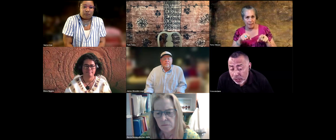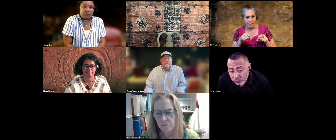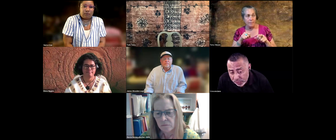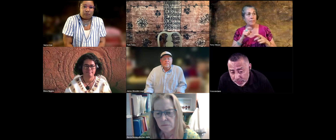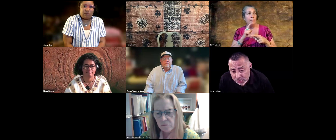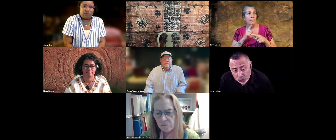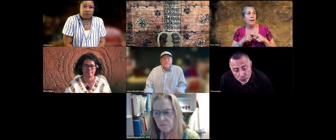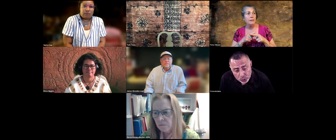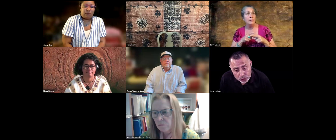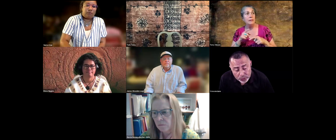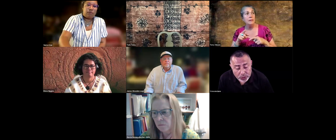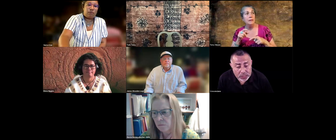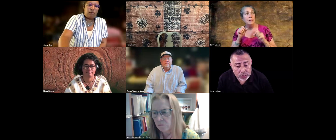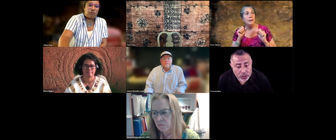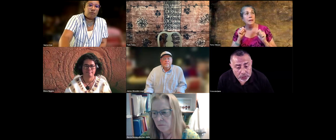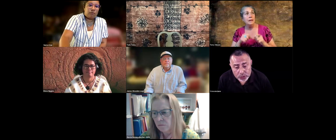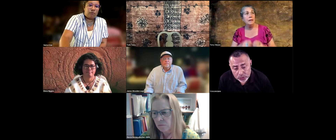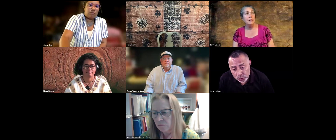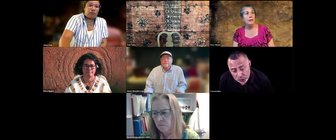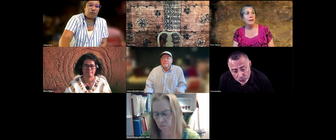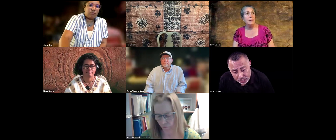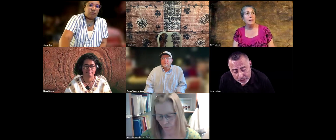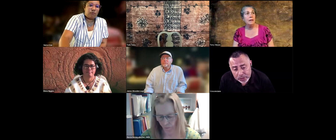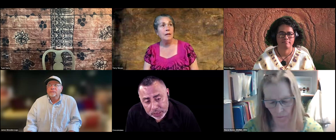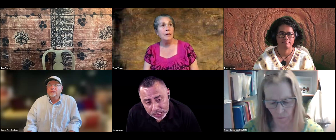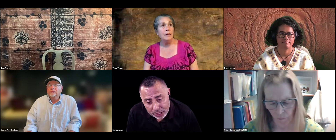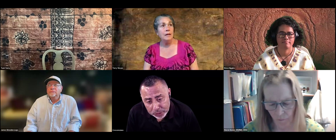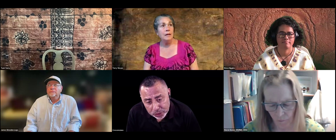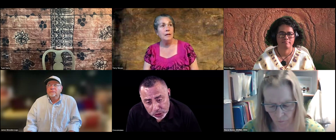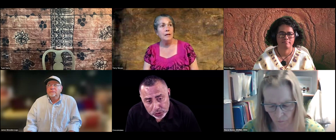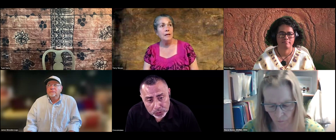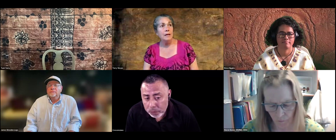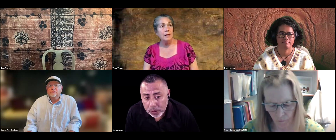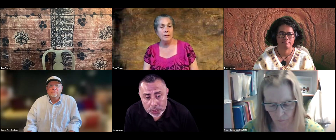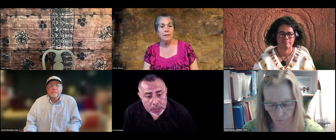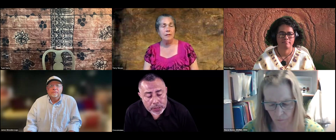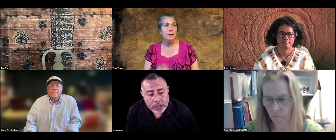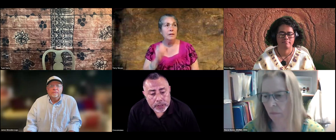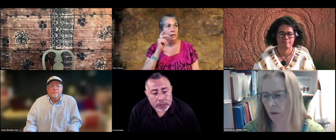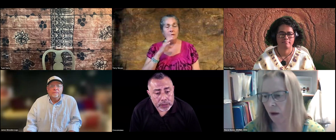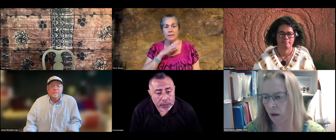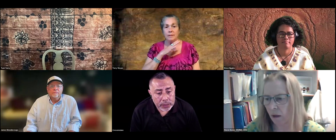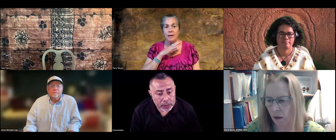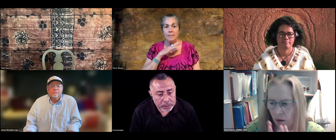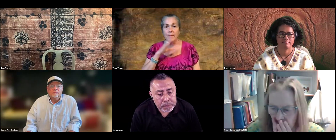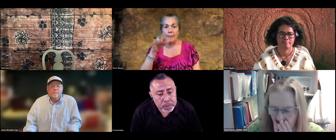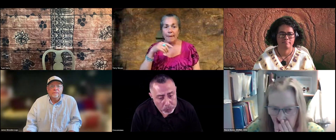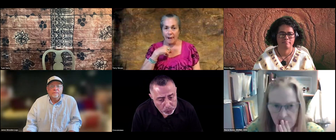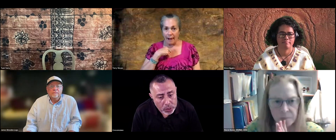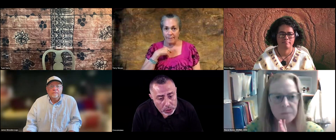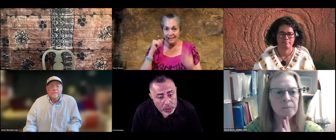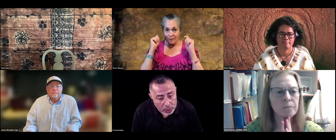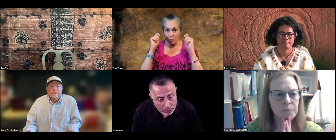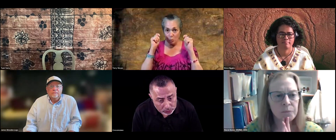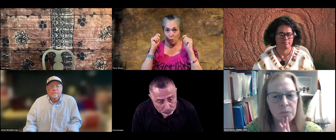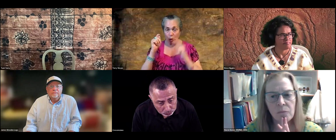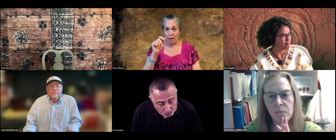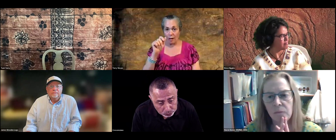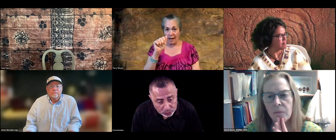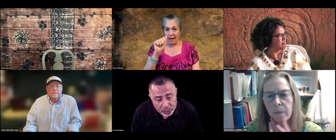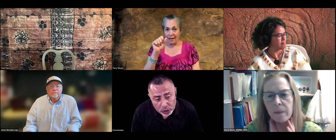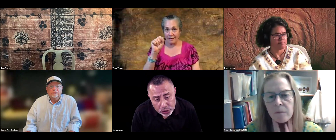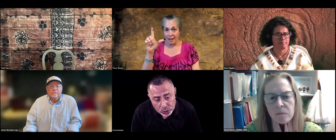Making deaf friends at the school if your friends can you can do that. And have them teach you.